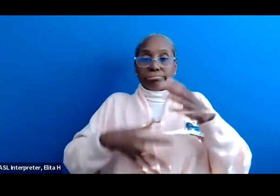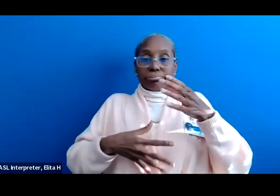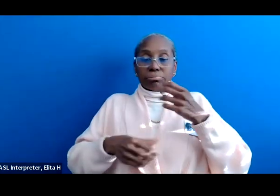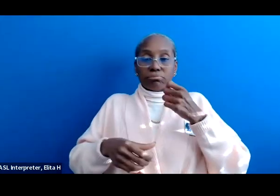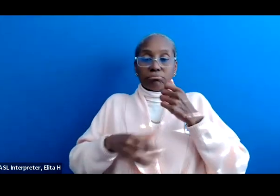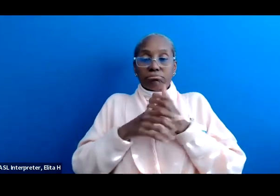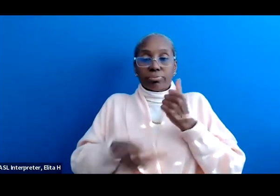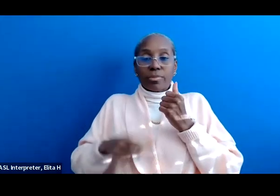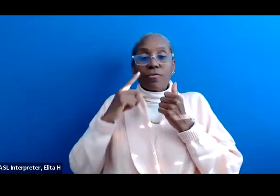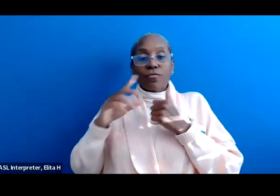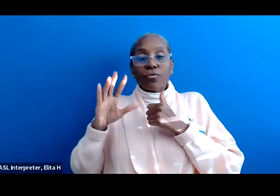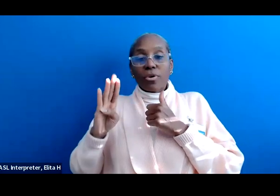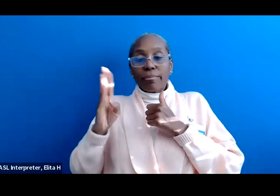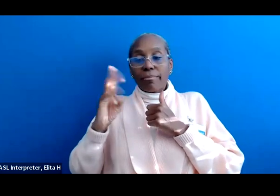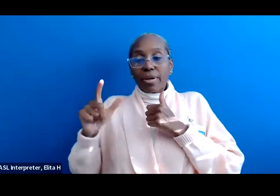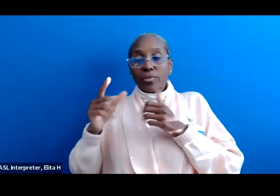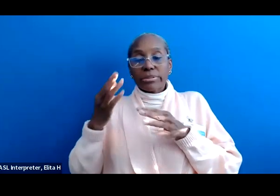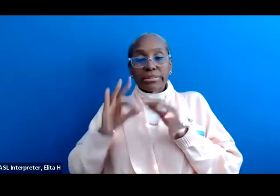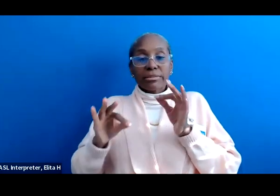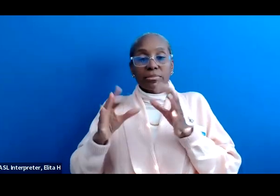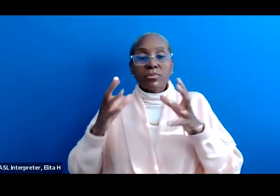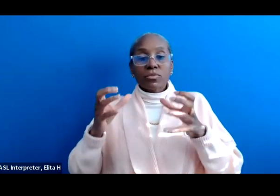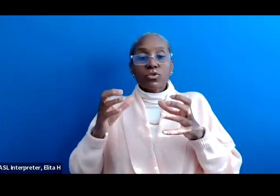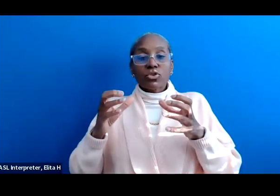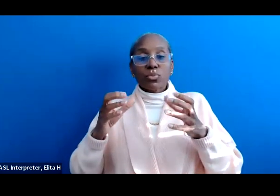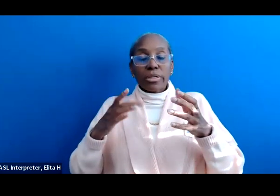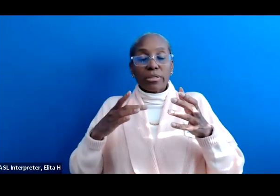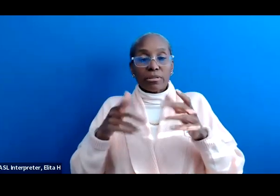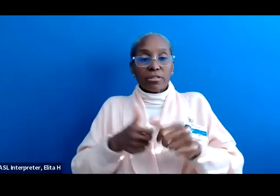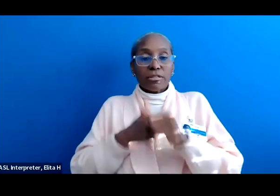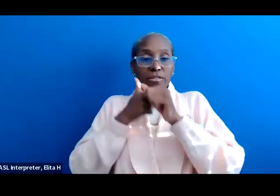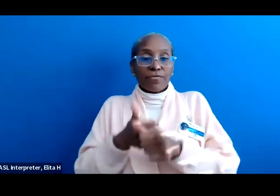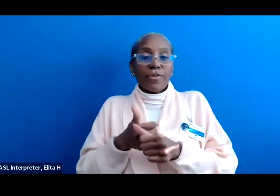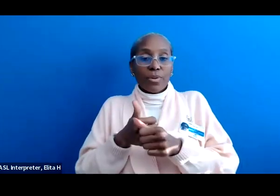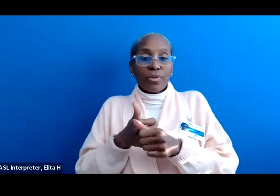For the bowel, you want to follow a healthy diet.